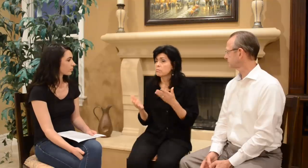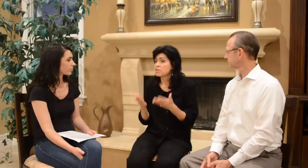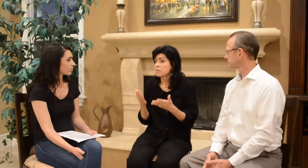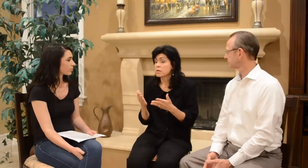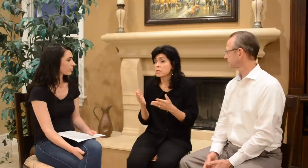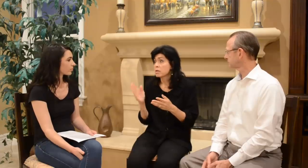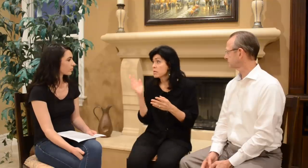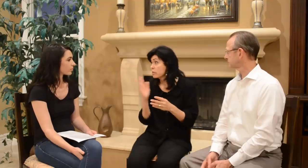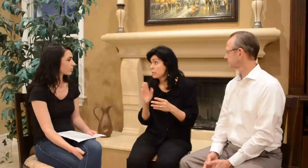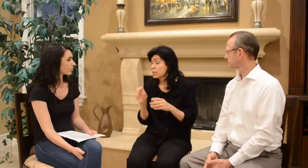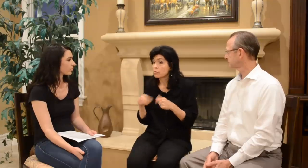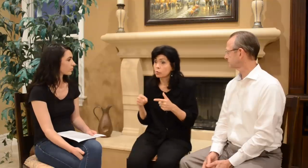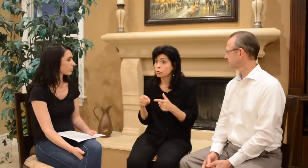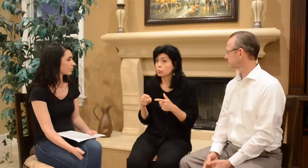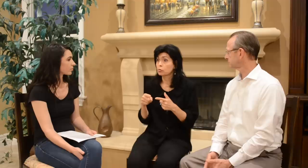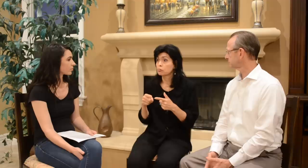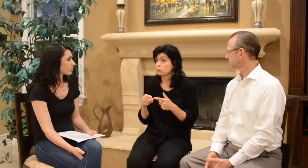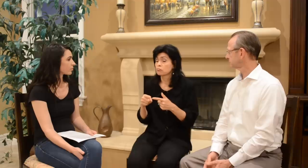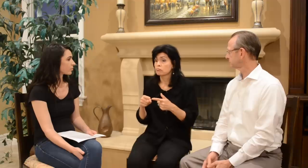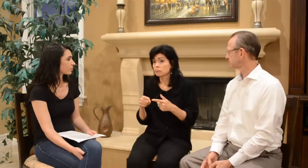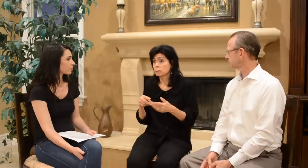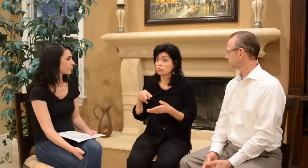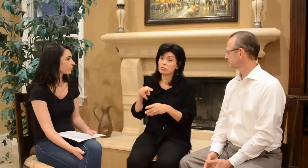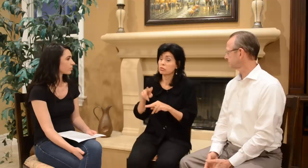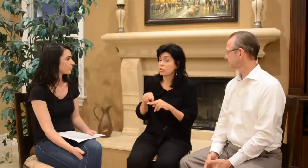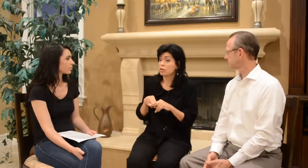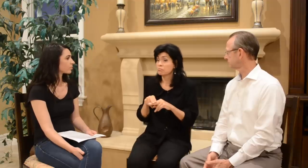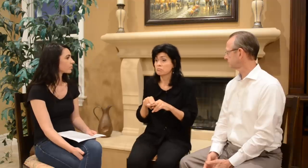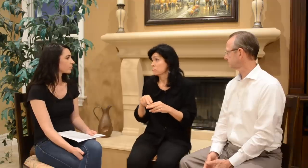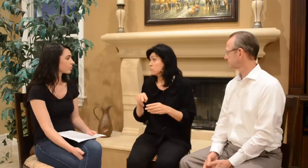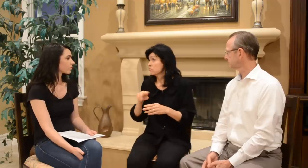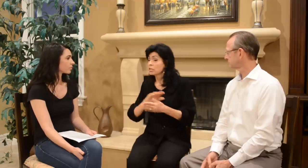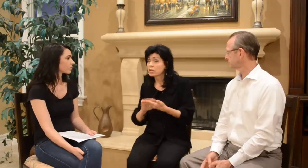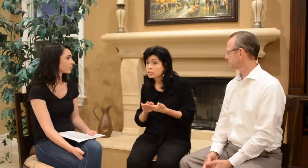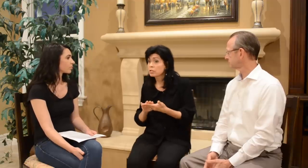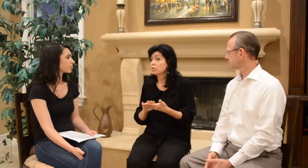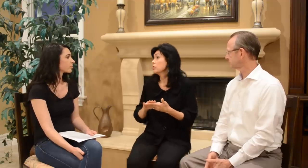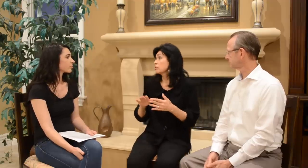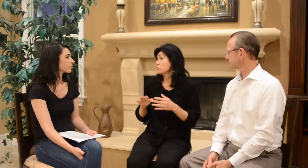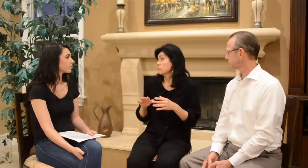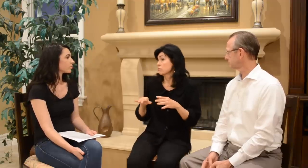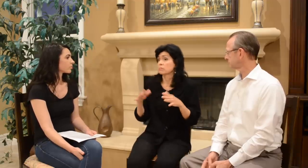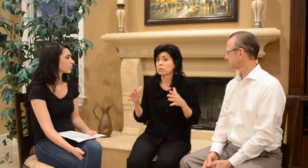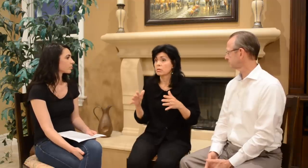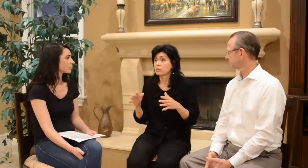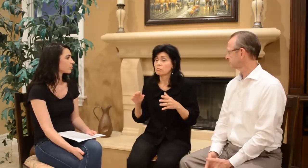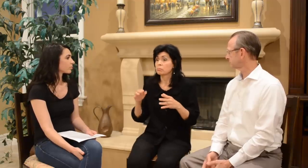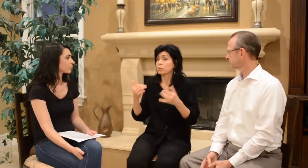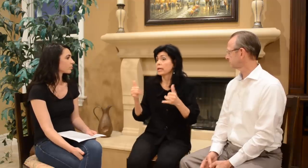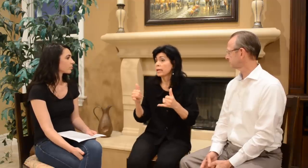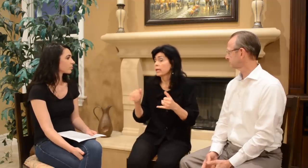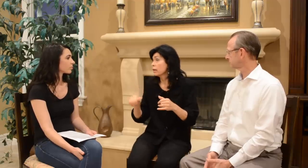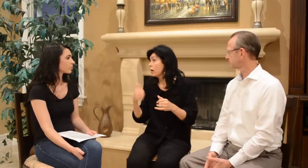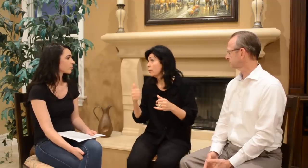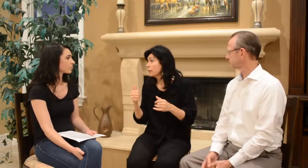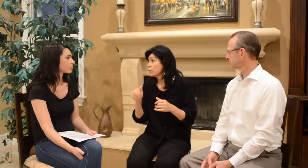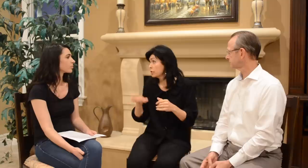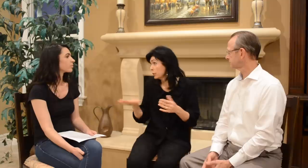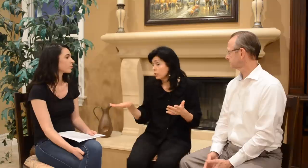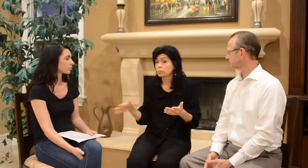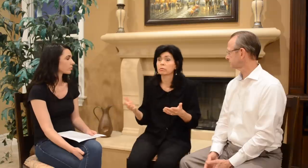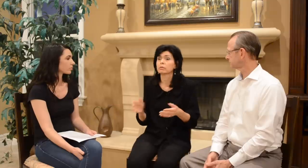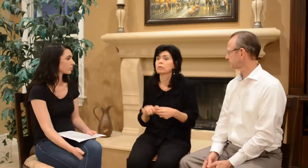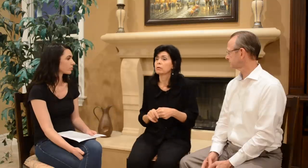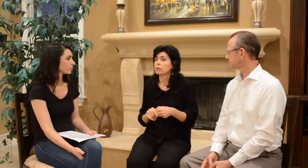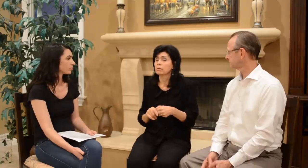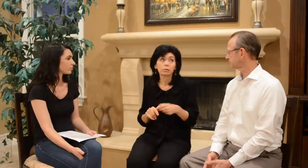she may never be able to sit up nicely and play like other children.